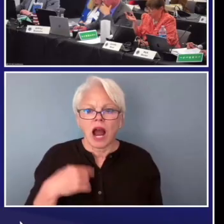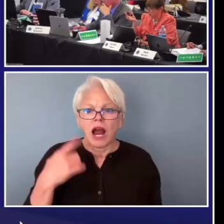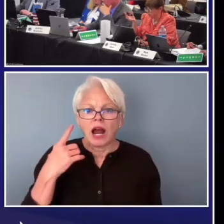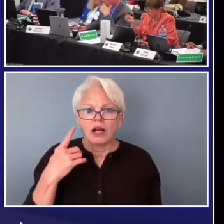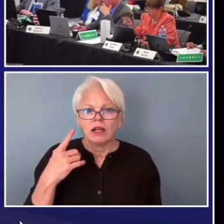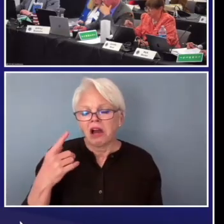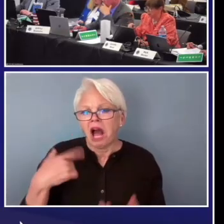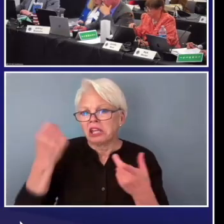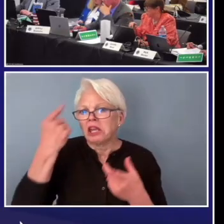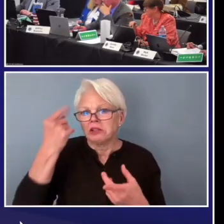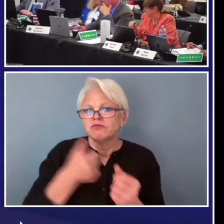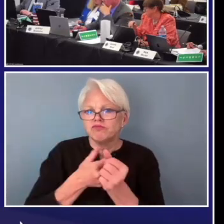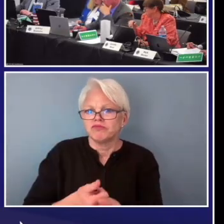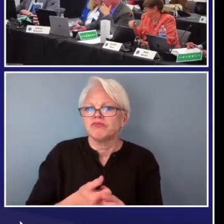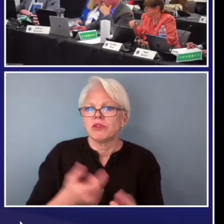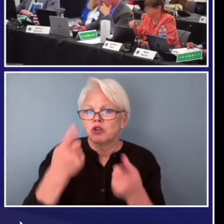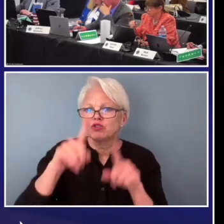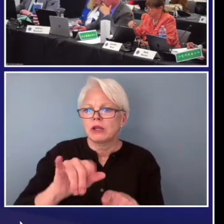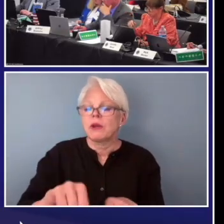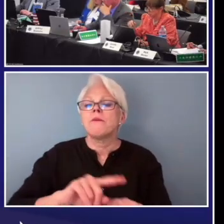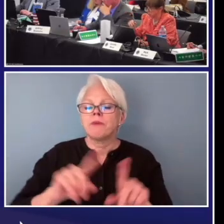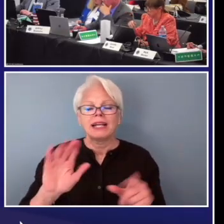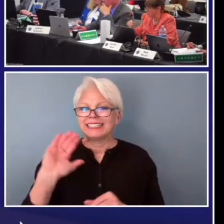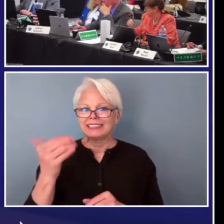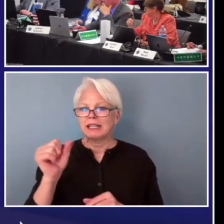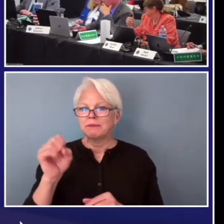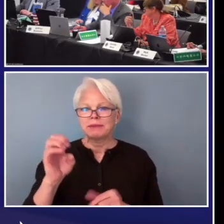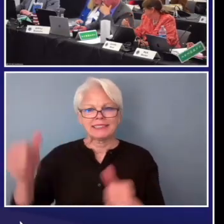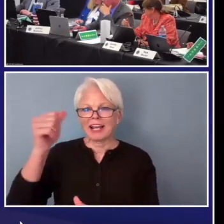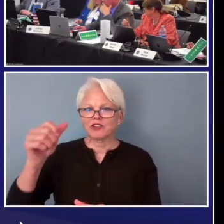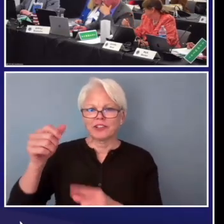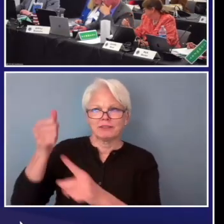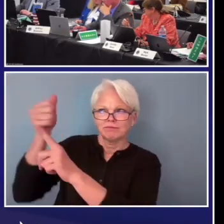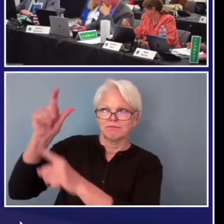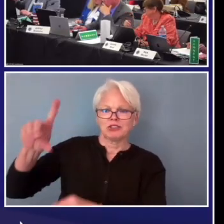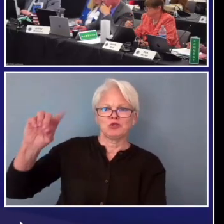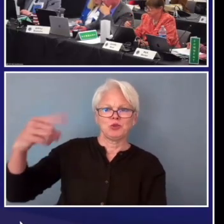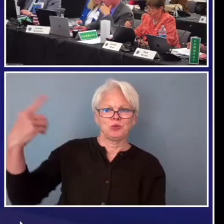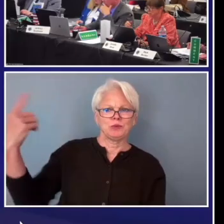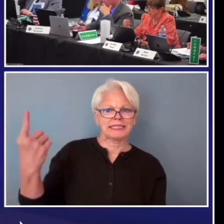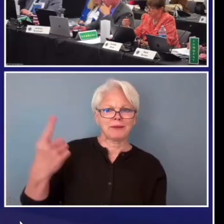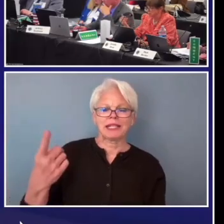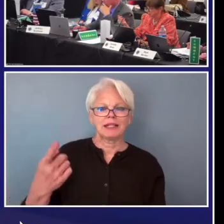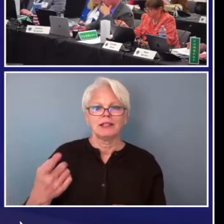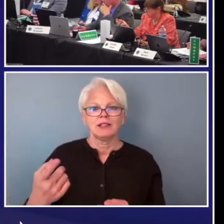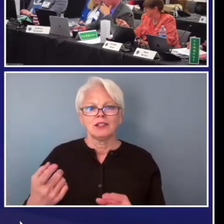Um, but it still seems like the secretary will have to do something. And so to me, maybe it's not receives approval,